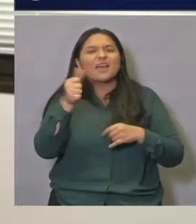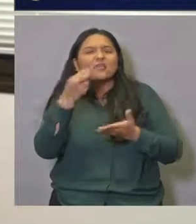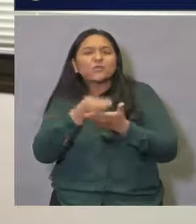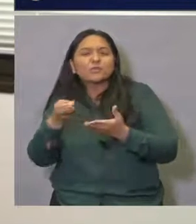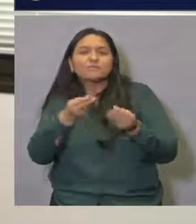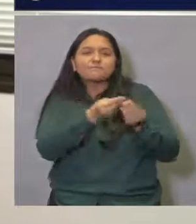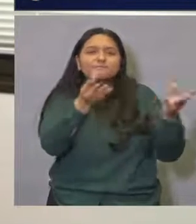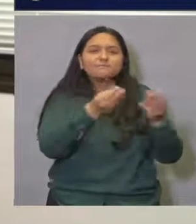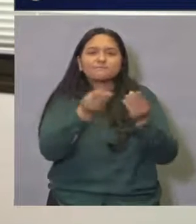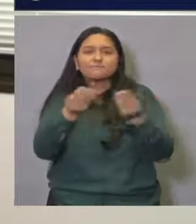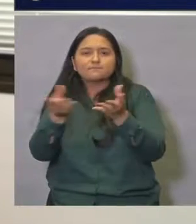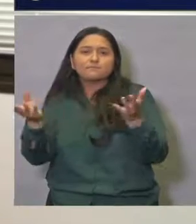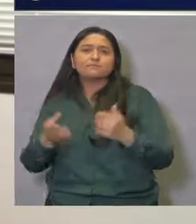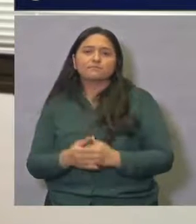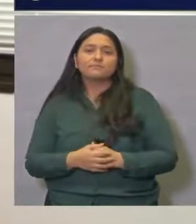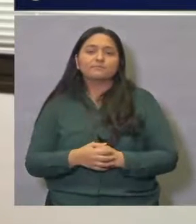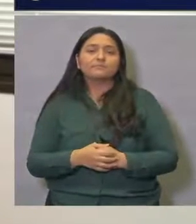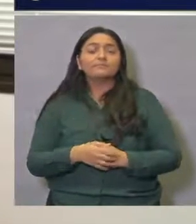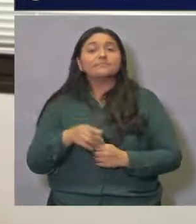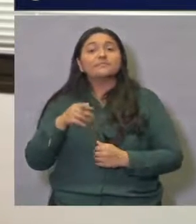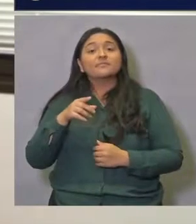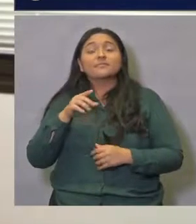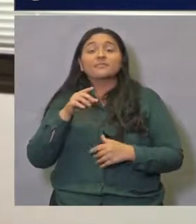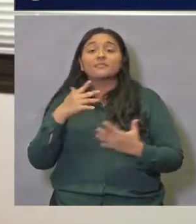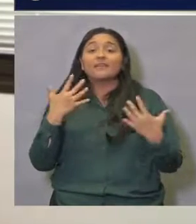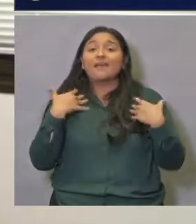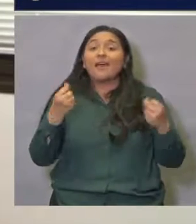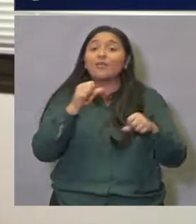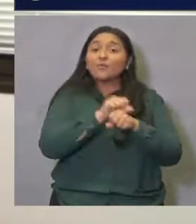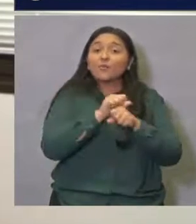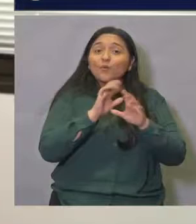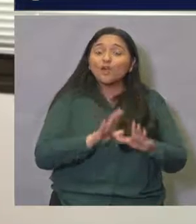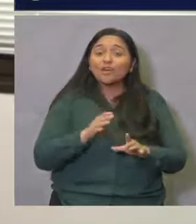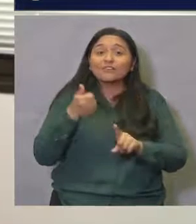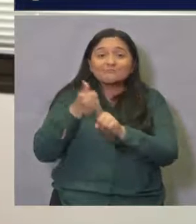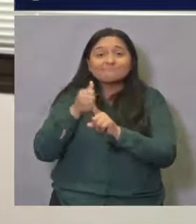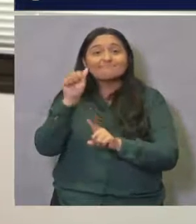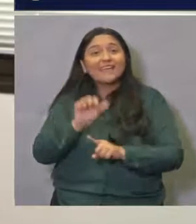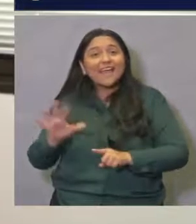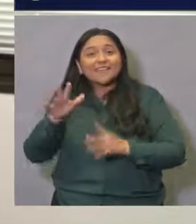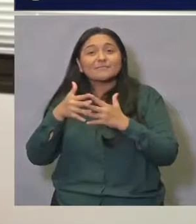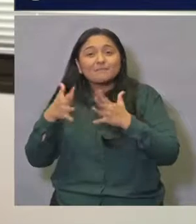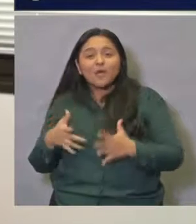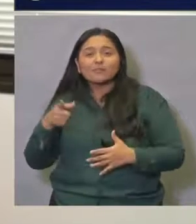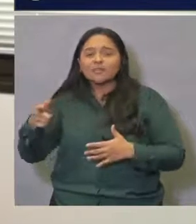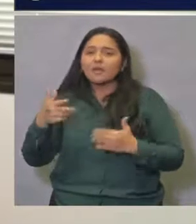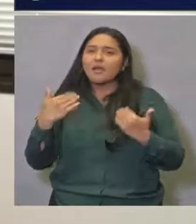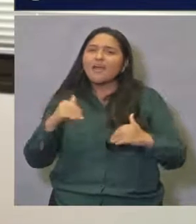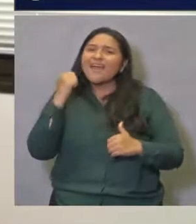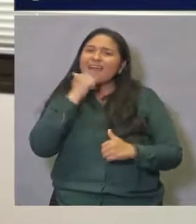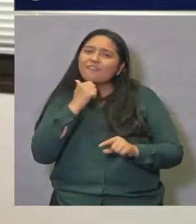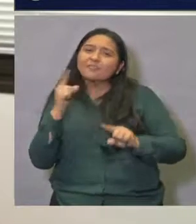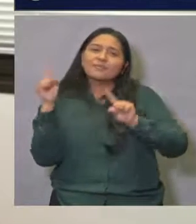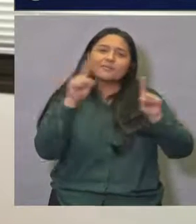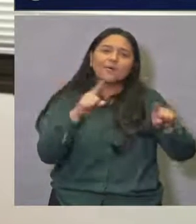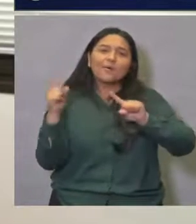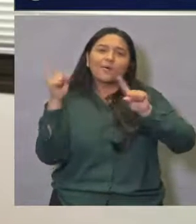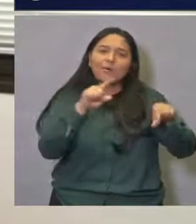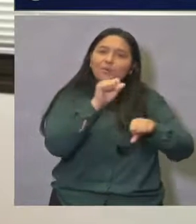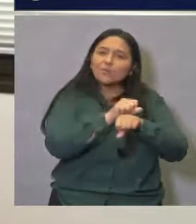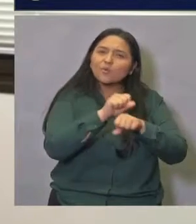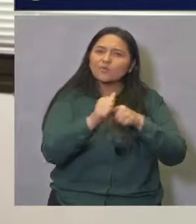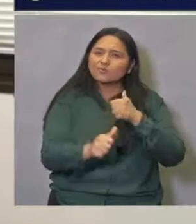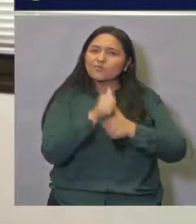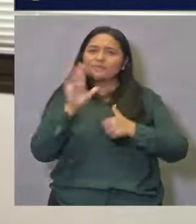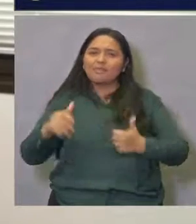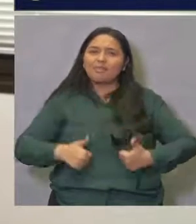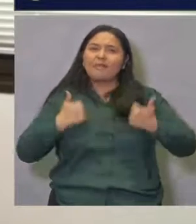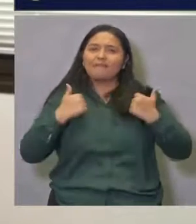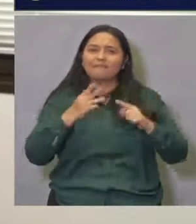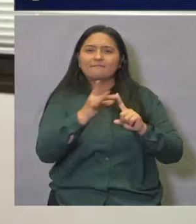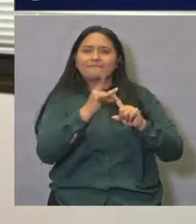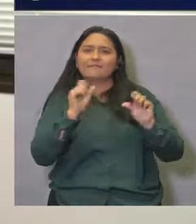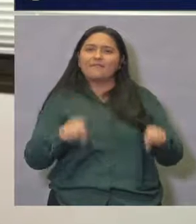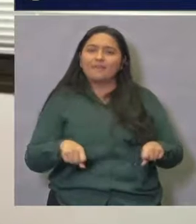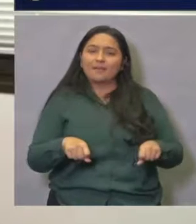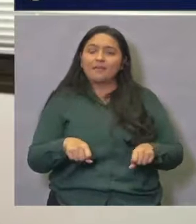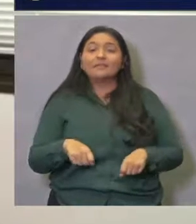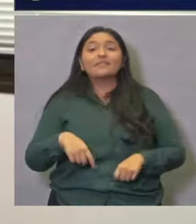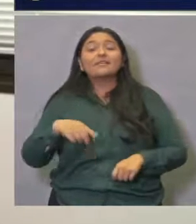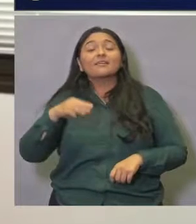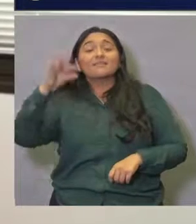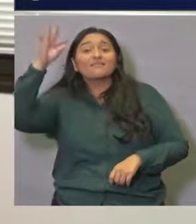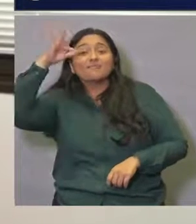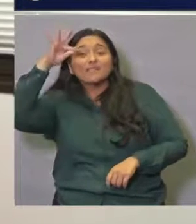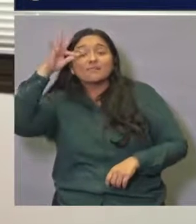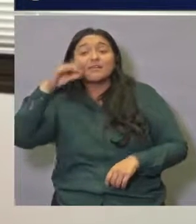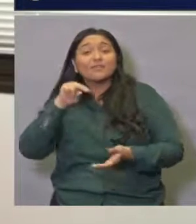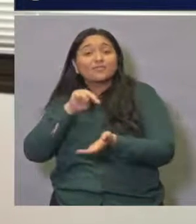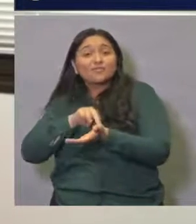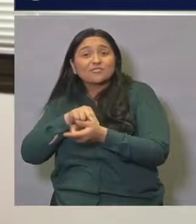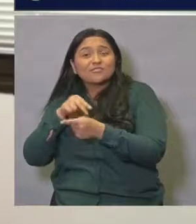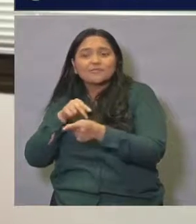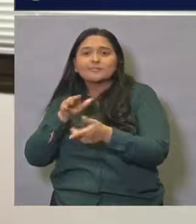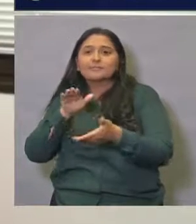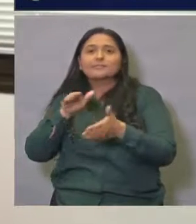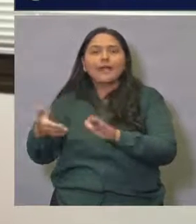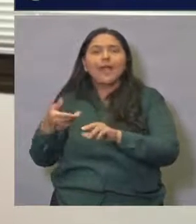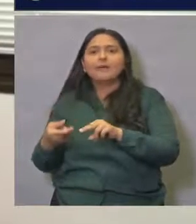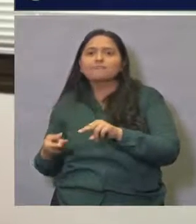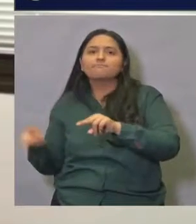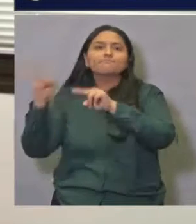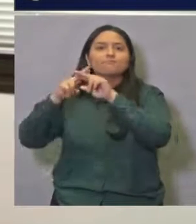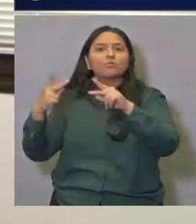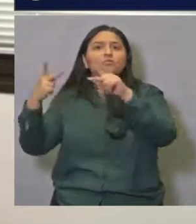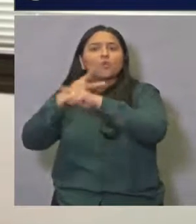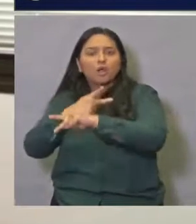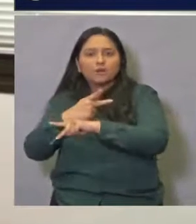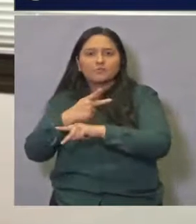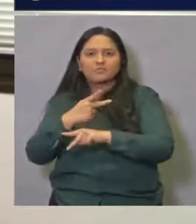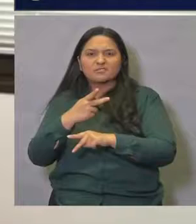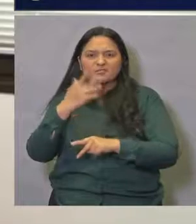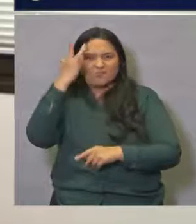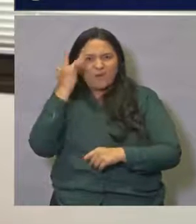ASIÁTICA QUE SE MOVILIZÓ PARA